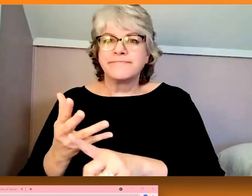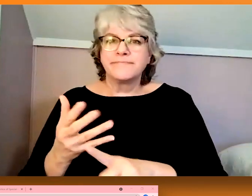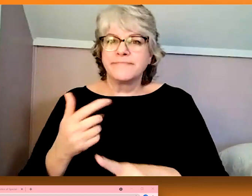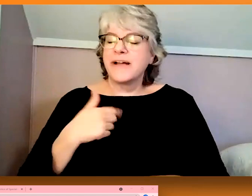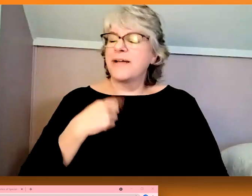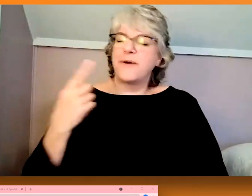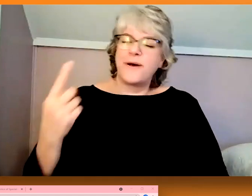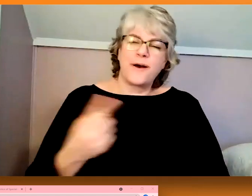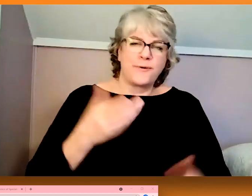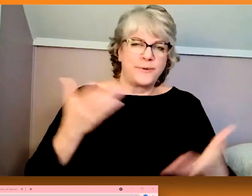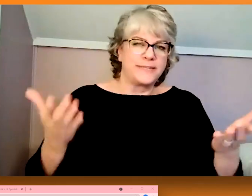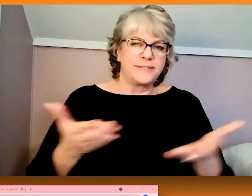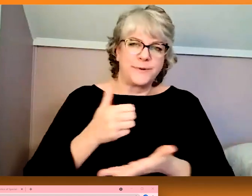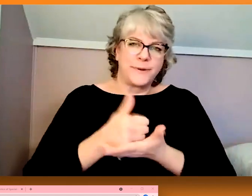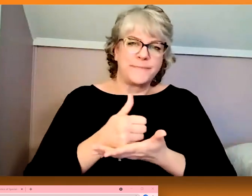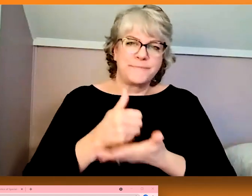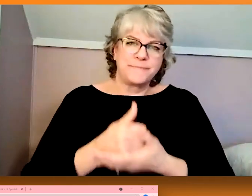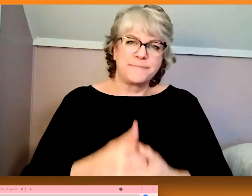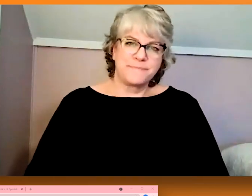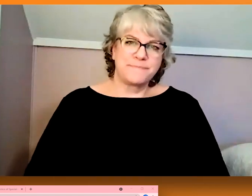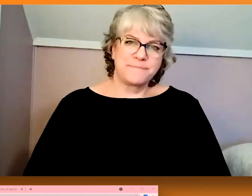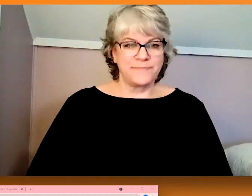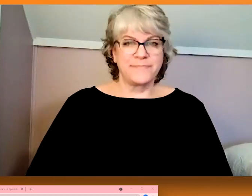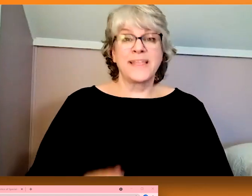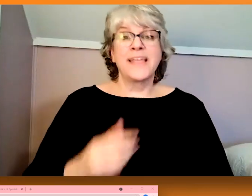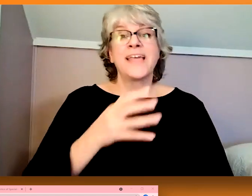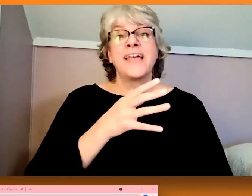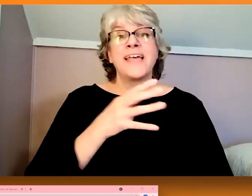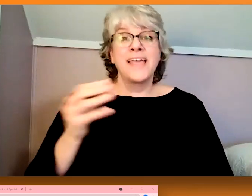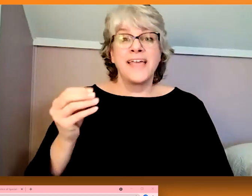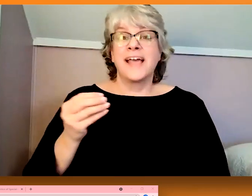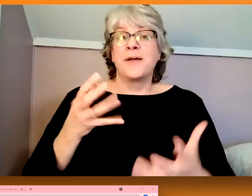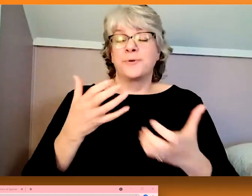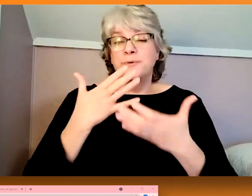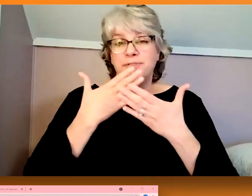I'm always happy to help, And I do want to give a shout-out